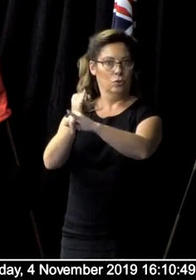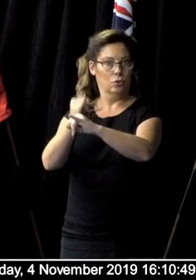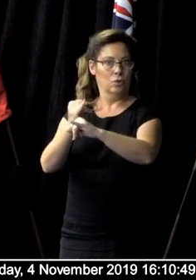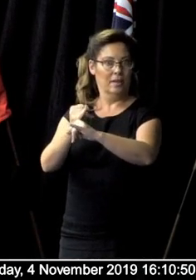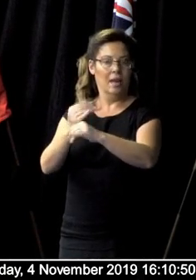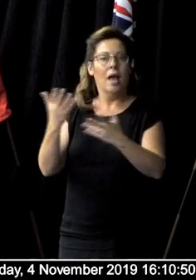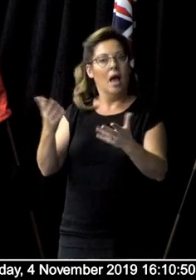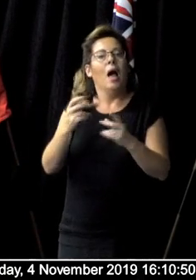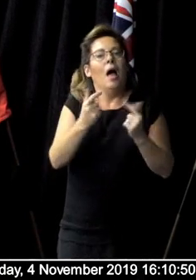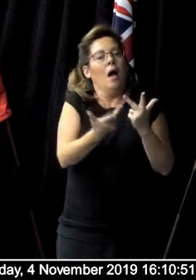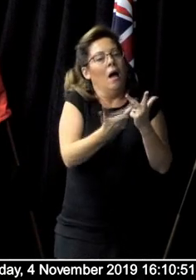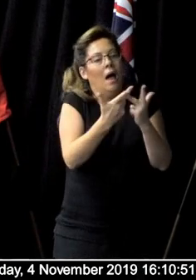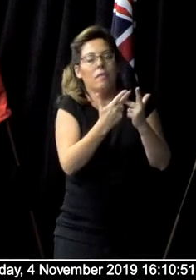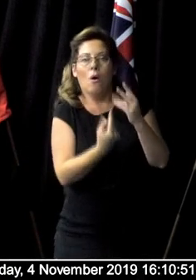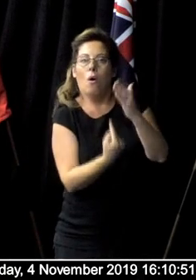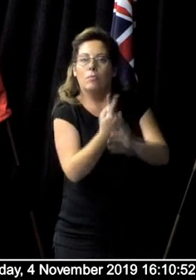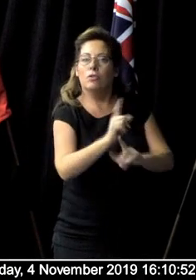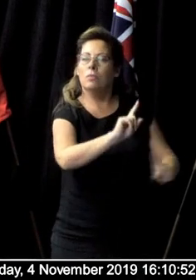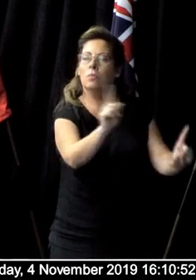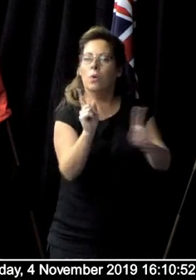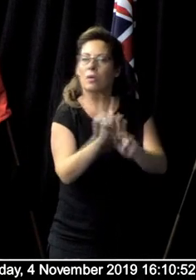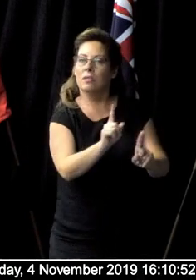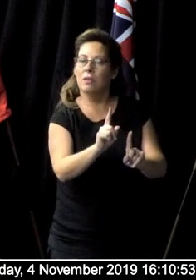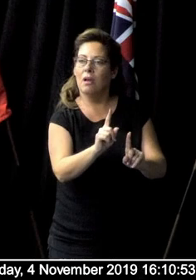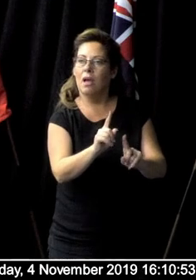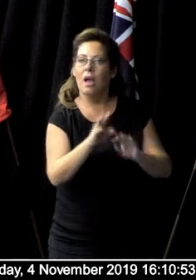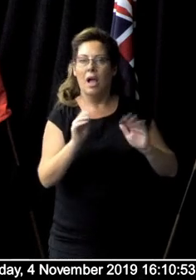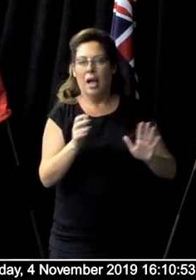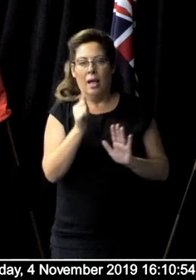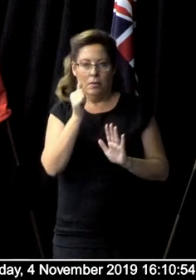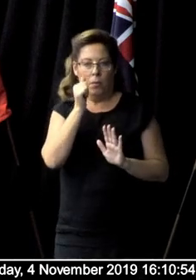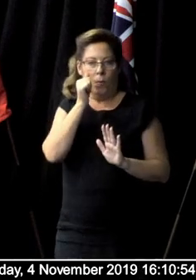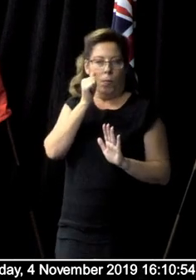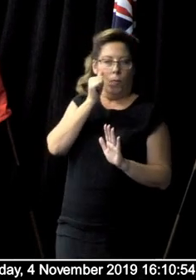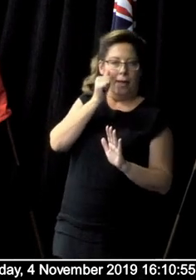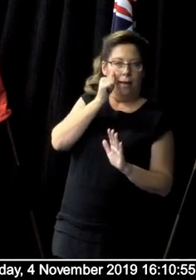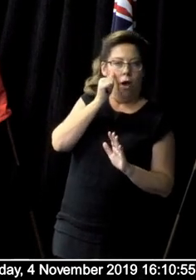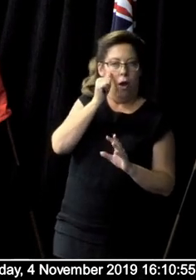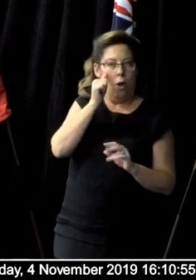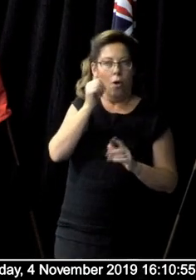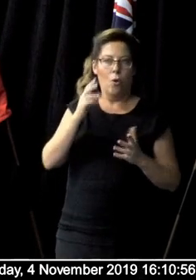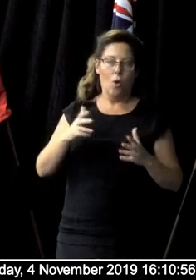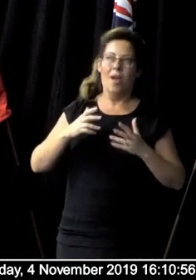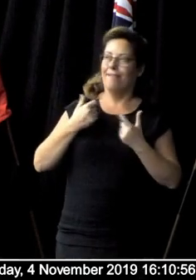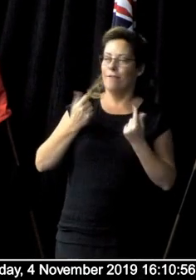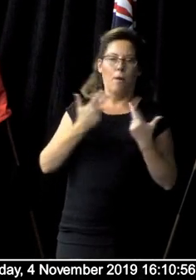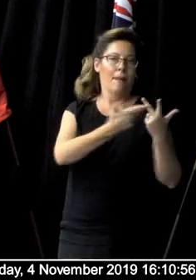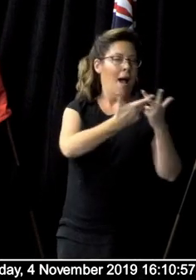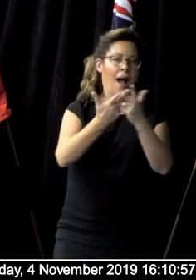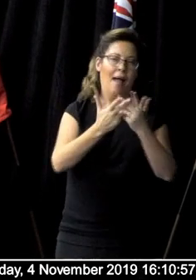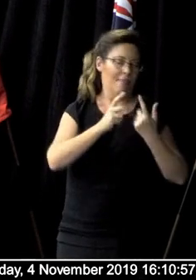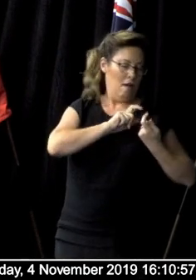And I think we know that from other change management kind of reform processes, and –